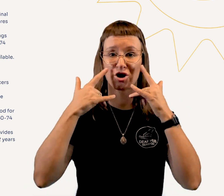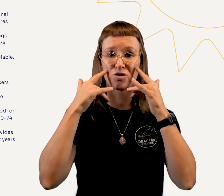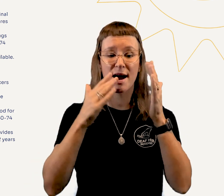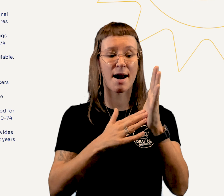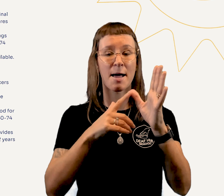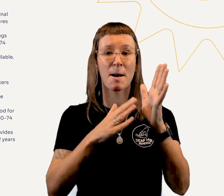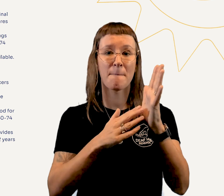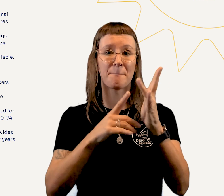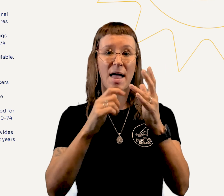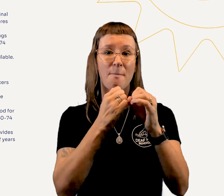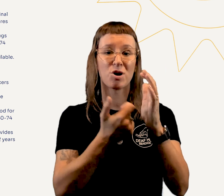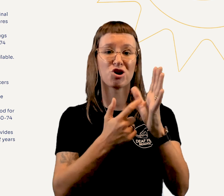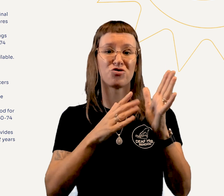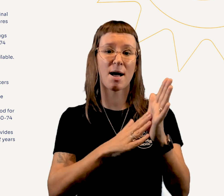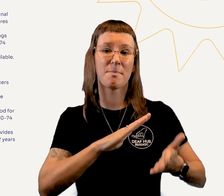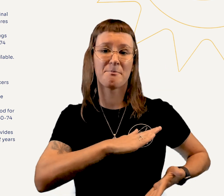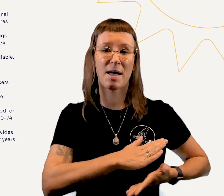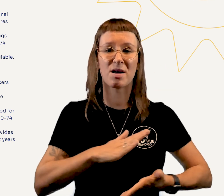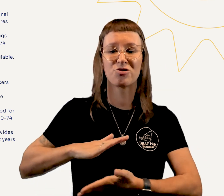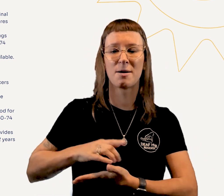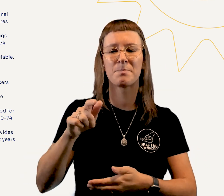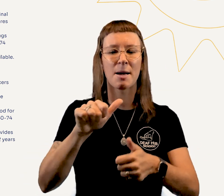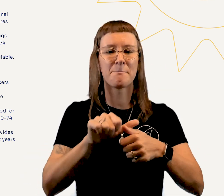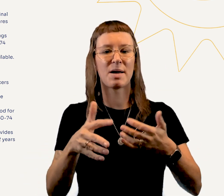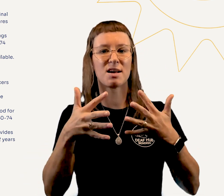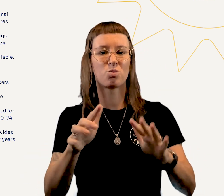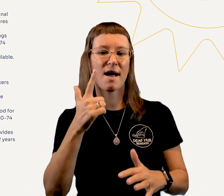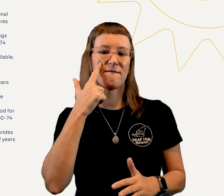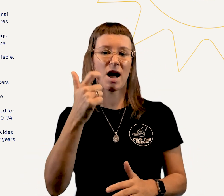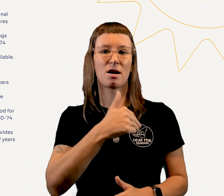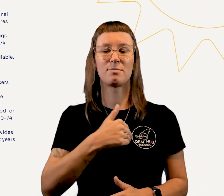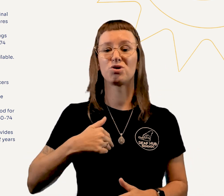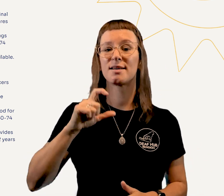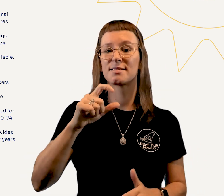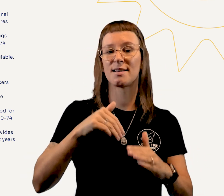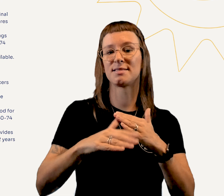A breast screen also known as a mammogram is the best way to detect breast cancer in the 50